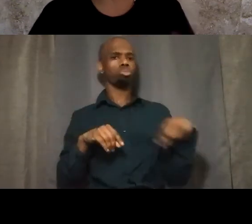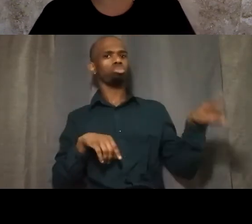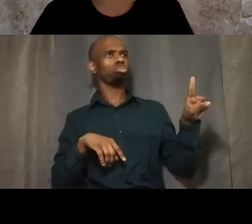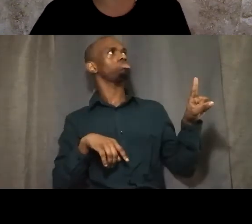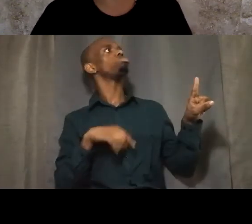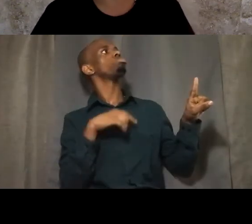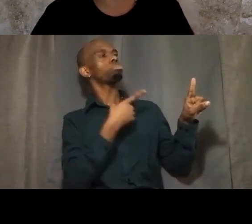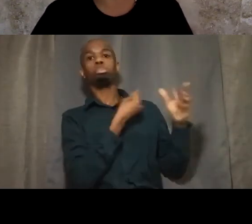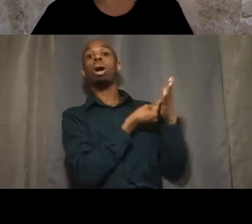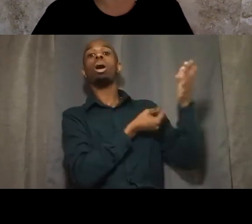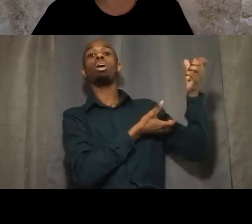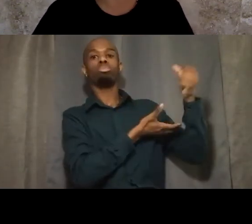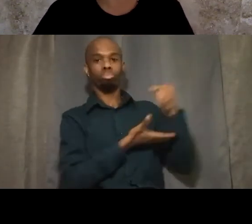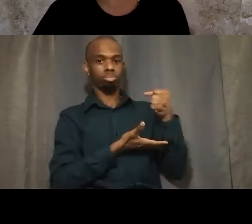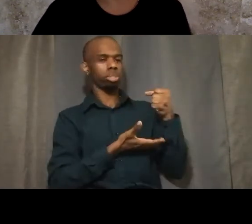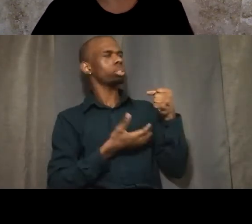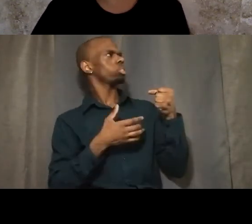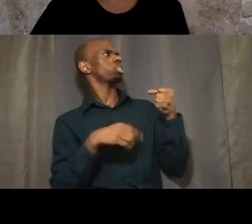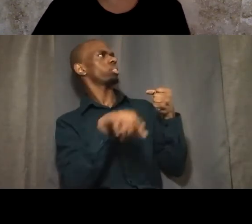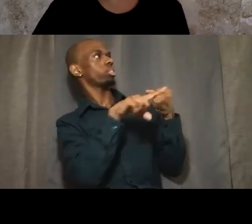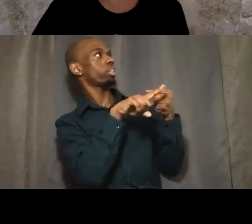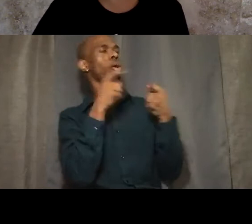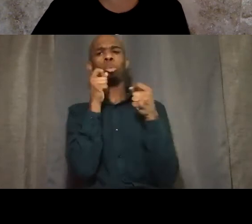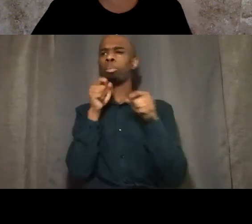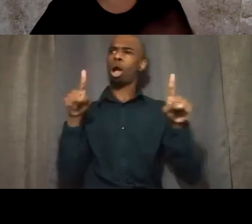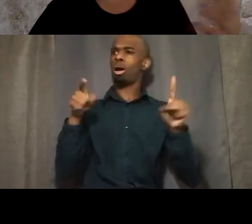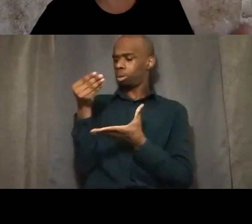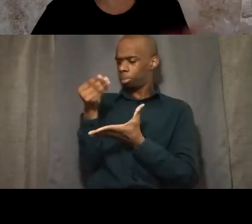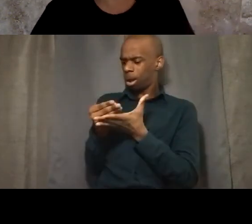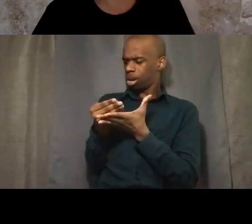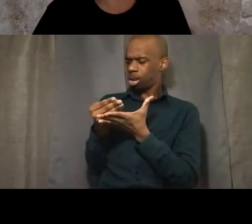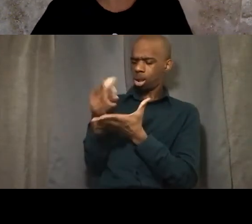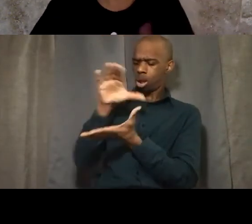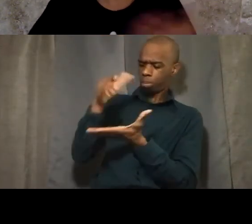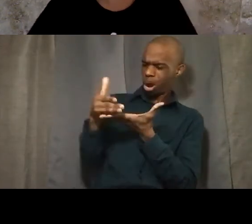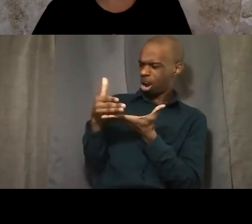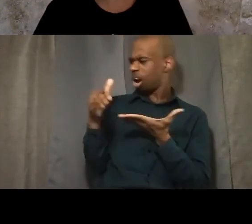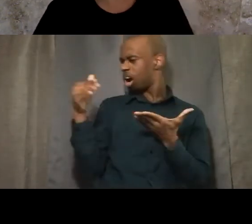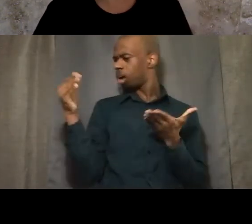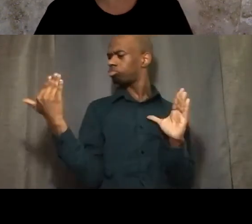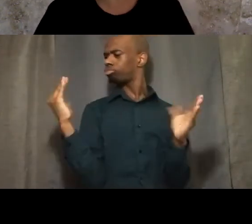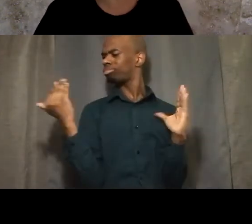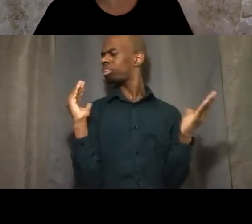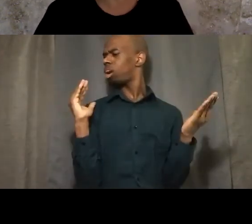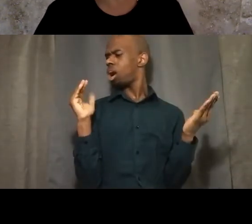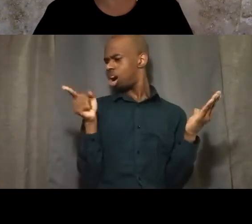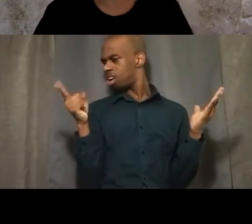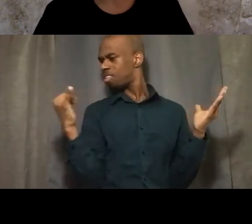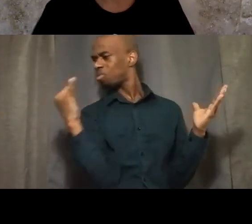to push back against their narratives. So even if they're wrong, we're gonna, they are wrong. We're gonna expose them for being wrong.